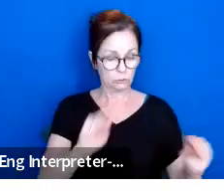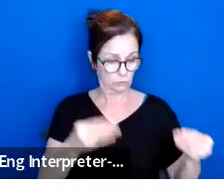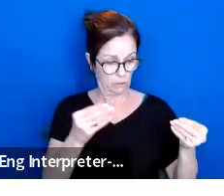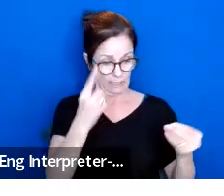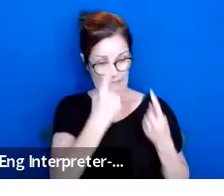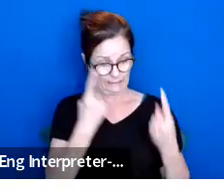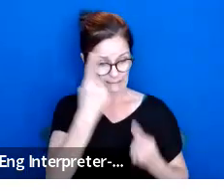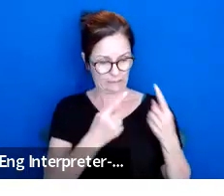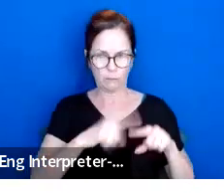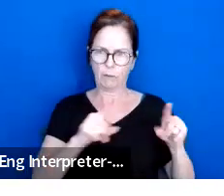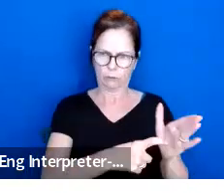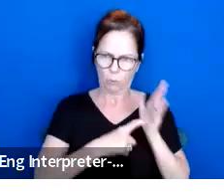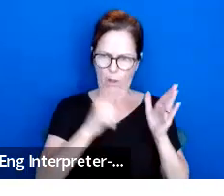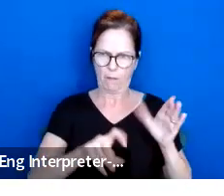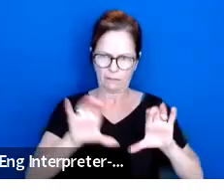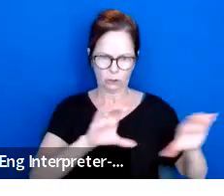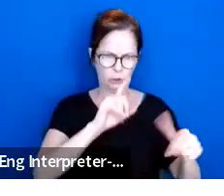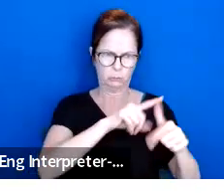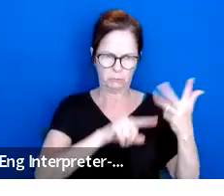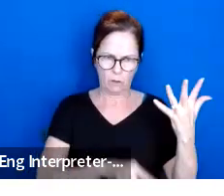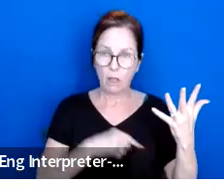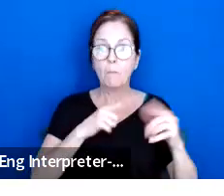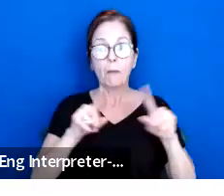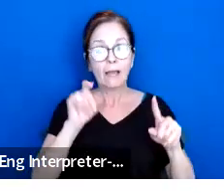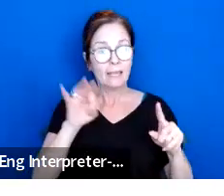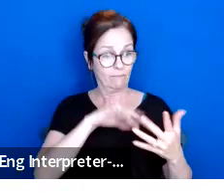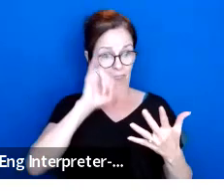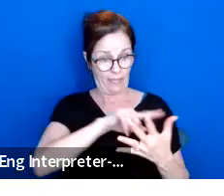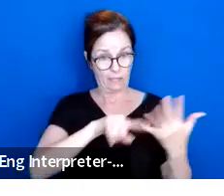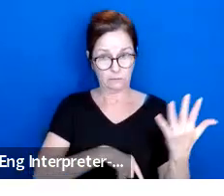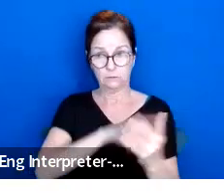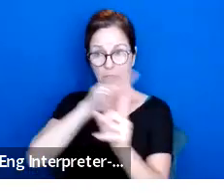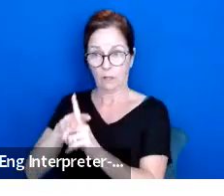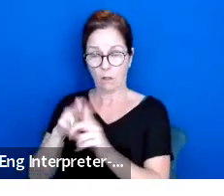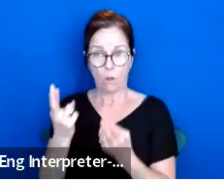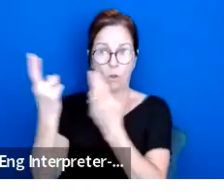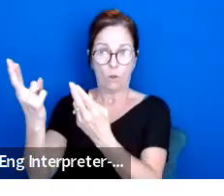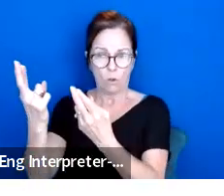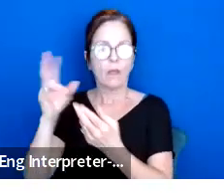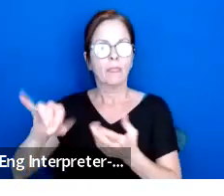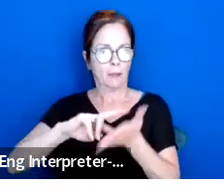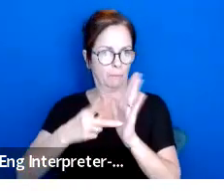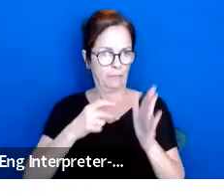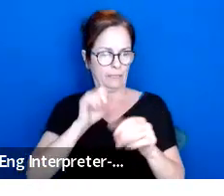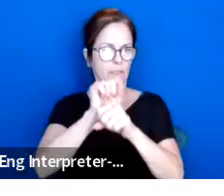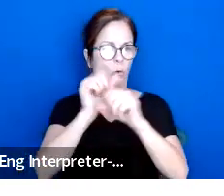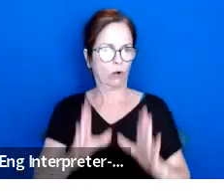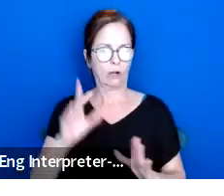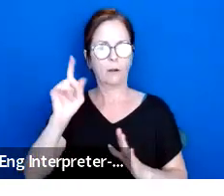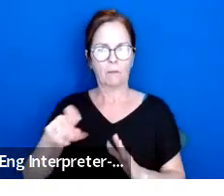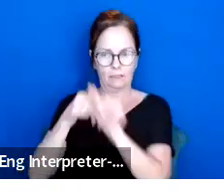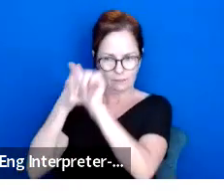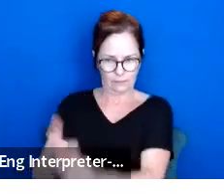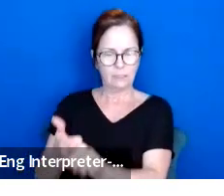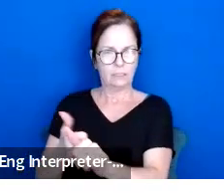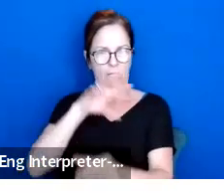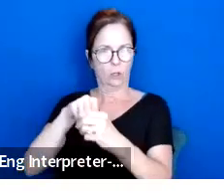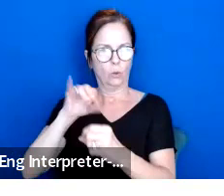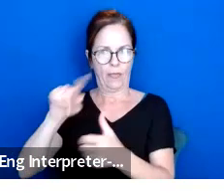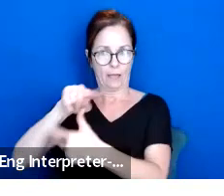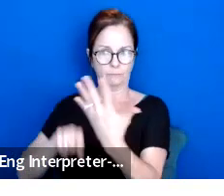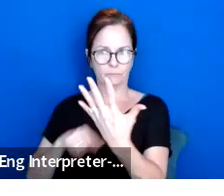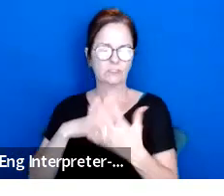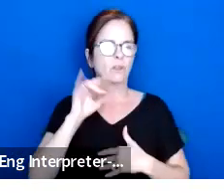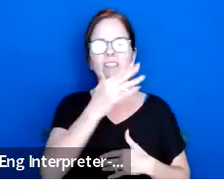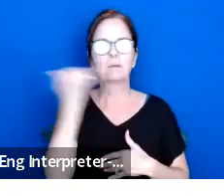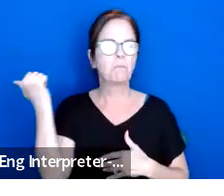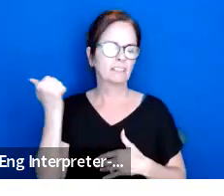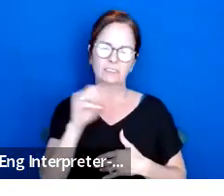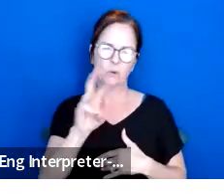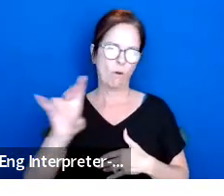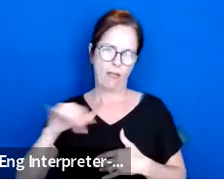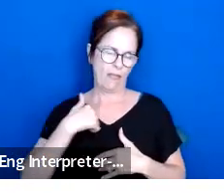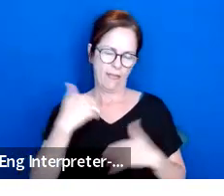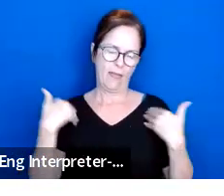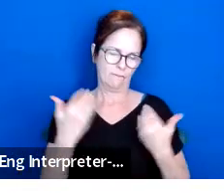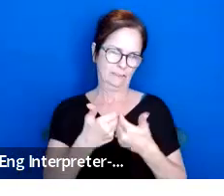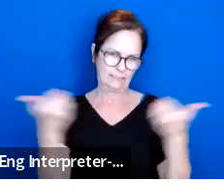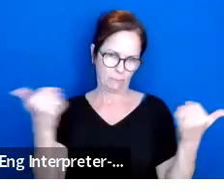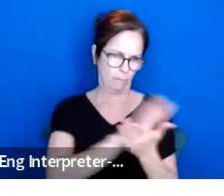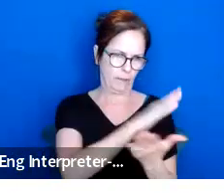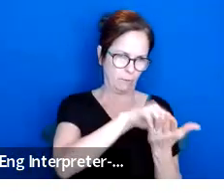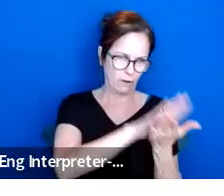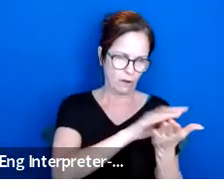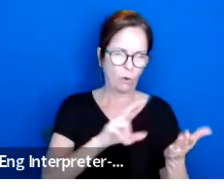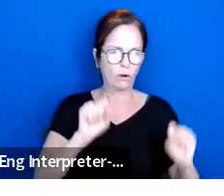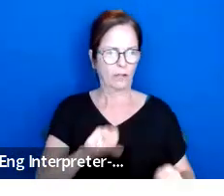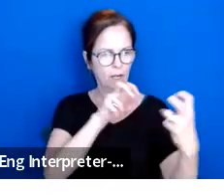However, if it is a recommendation, then you are required to implement. So that's one of the reasons we, as a best practice suggests, Just separate piece of paper or verbally as Antonio asked.